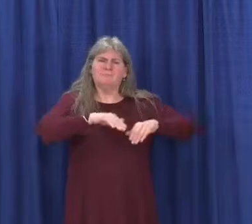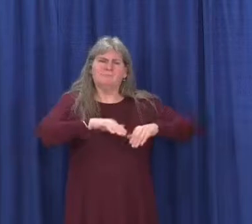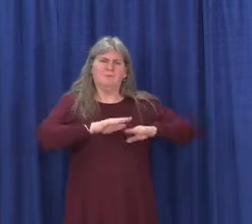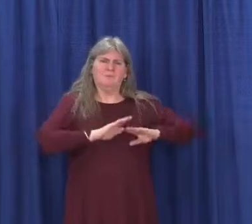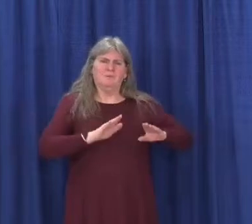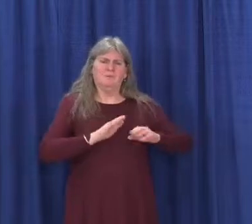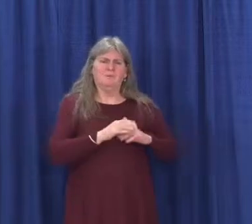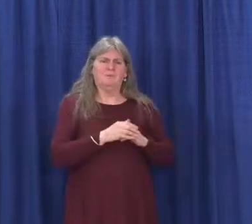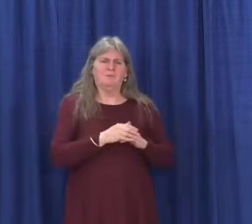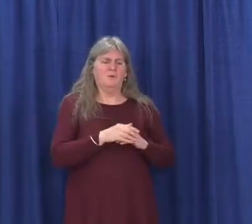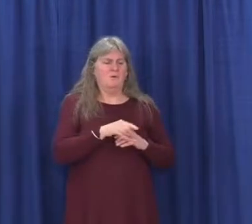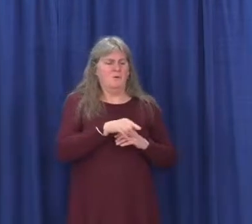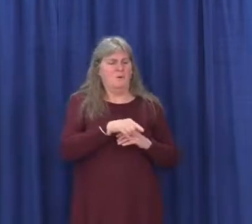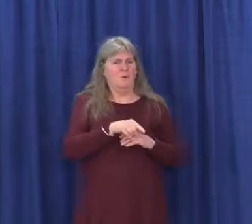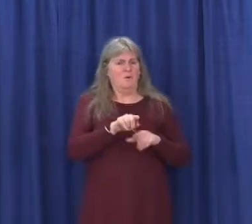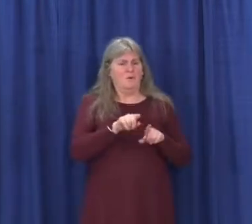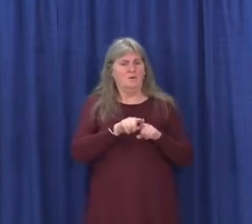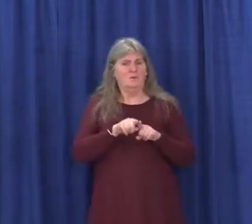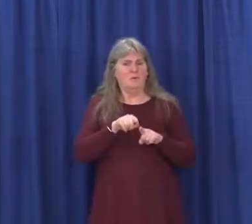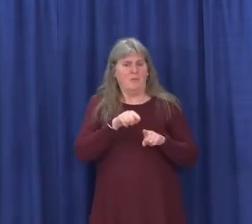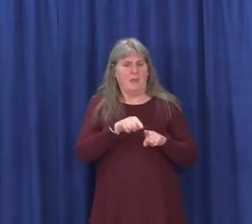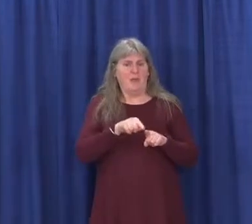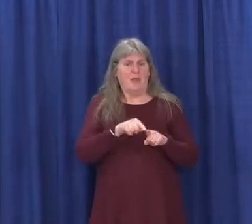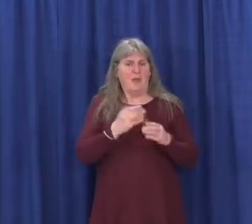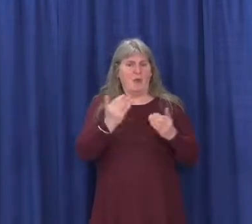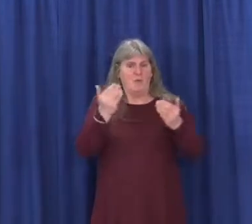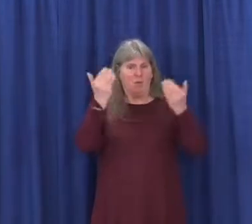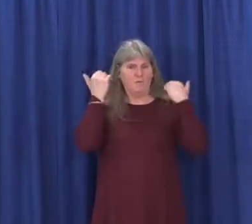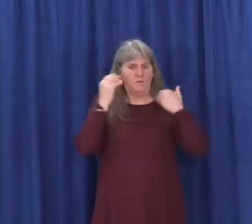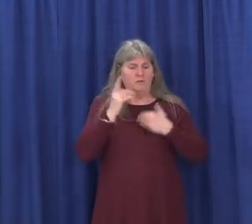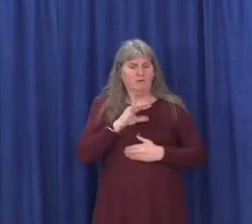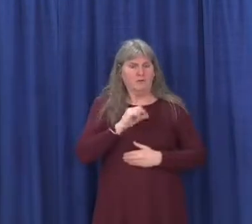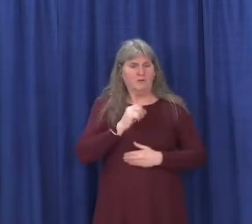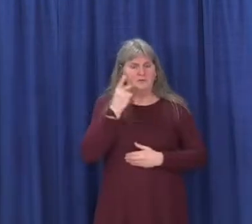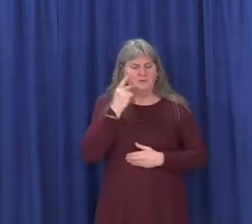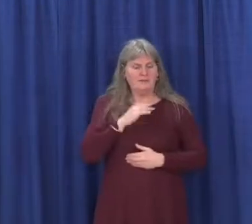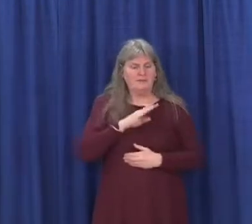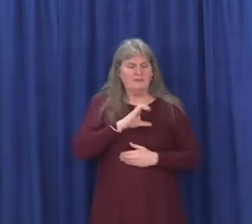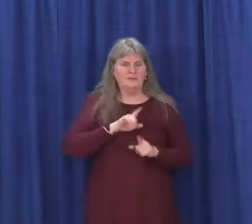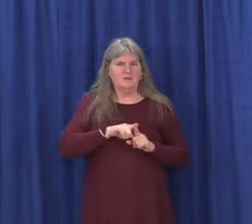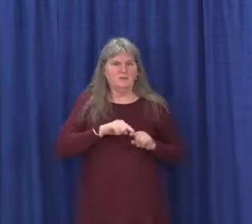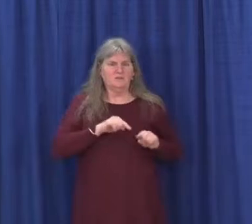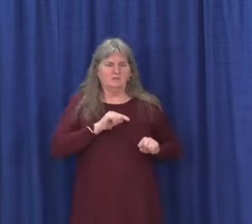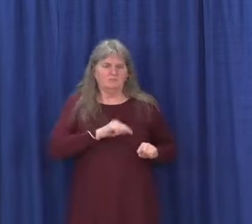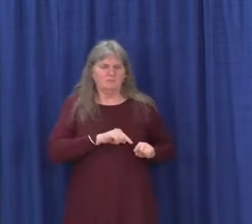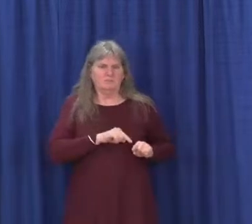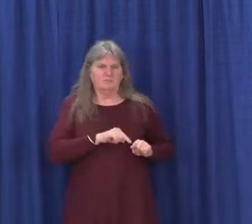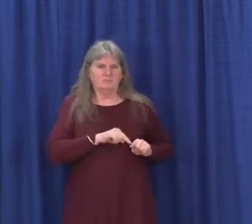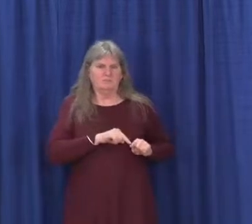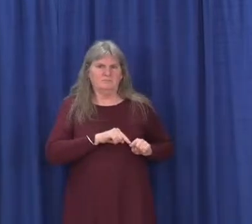also been seen in BC, our southern neighbor and not unlikely a source of illicit